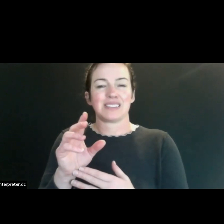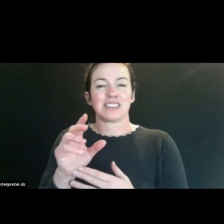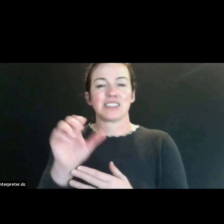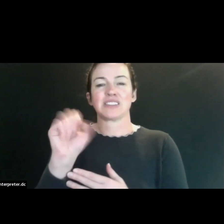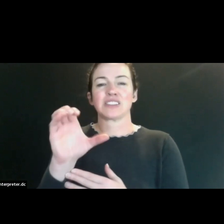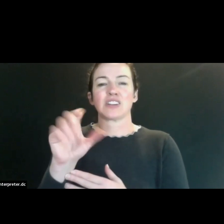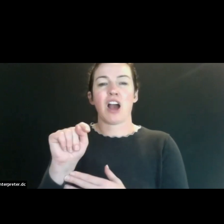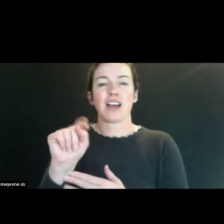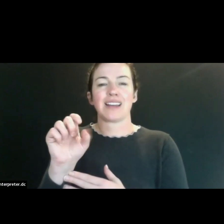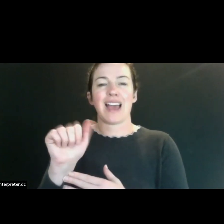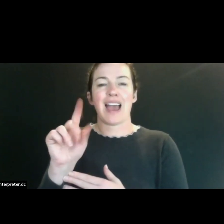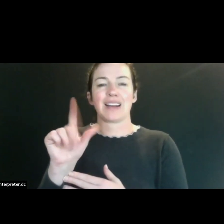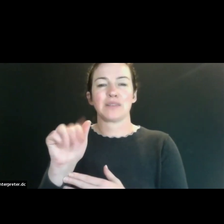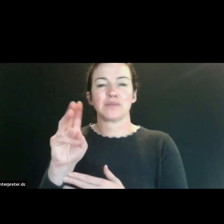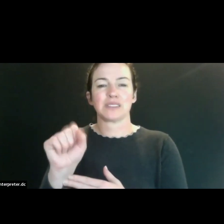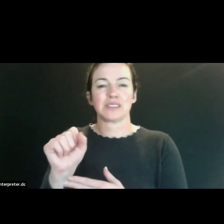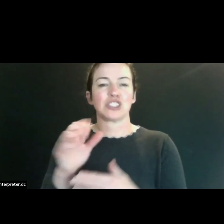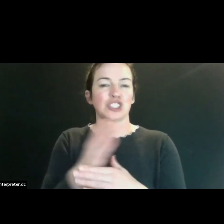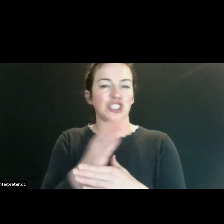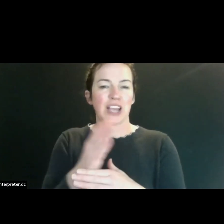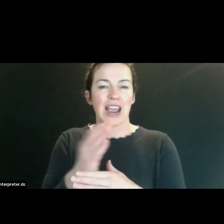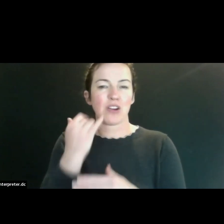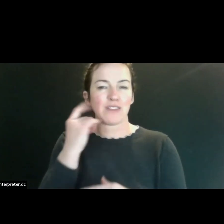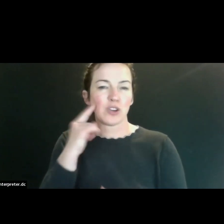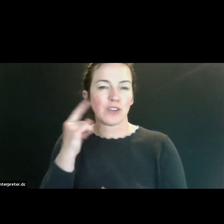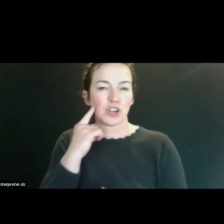an opportunity just to kind of share: if you heard anything, you learned anything until